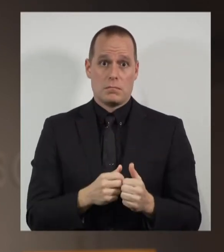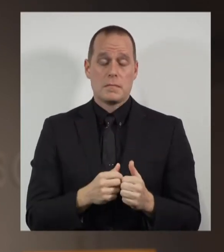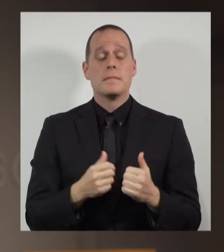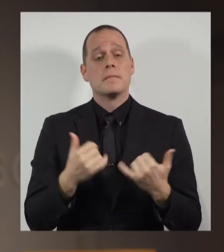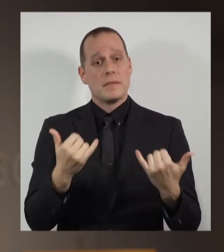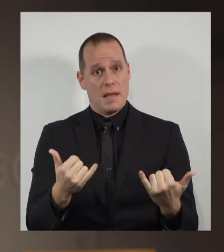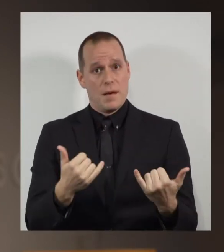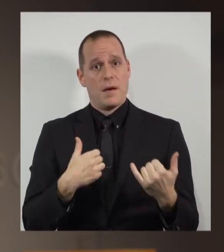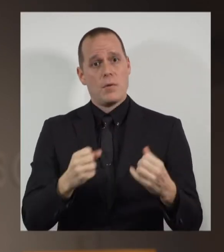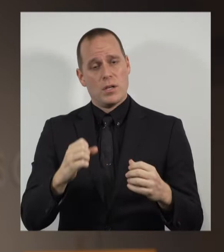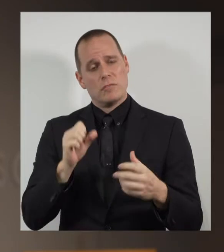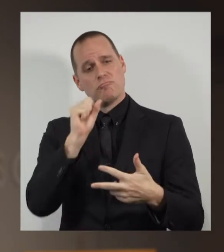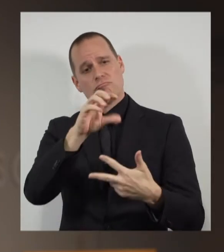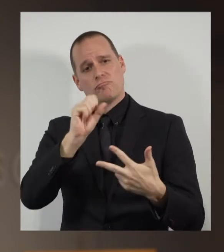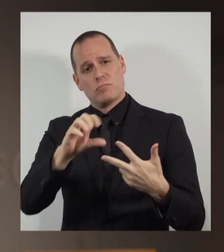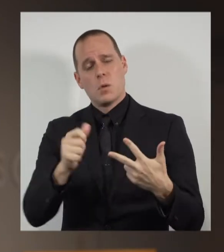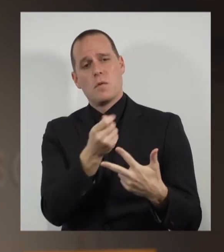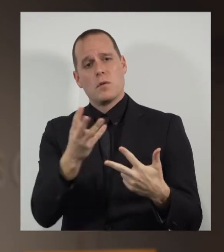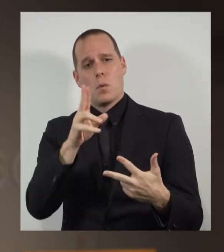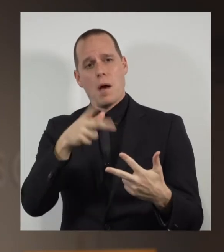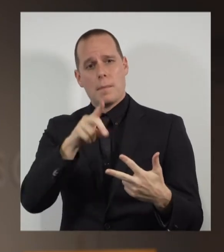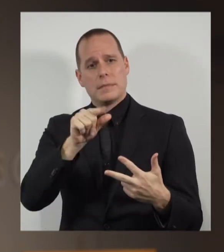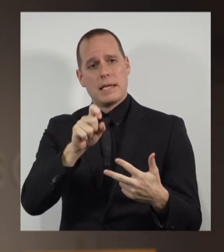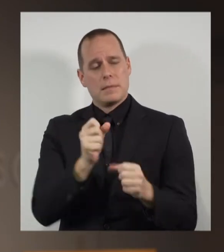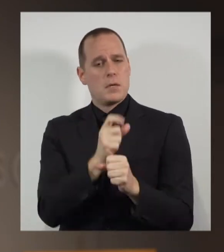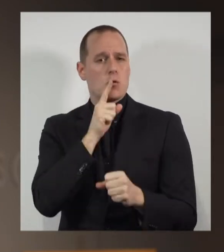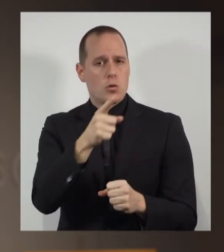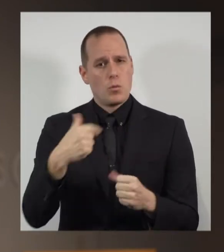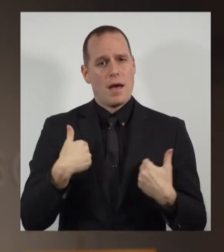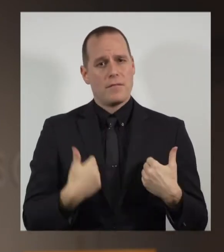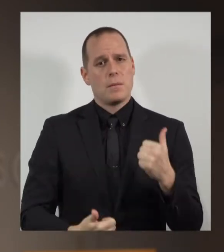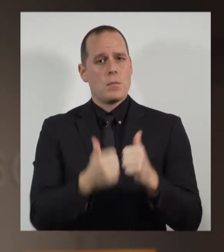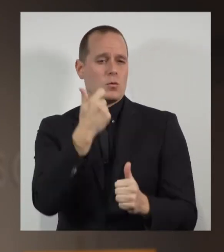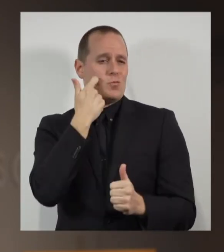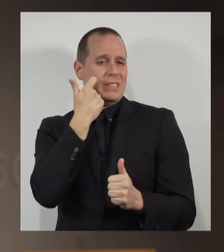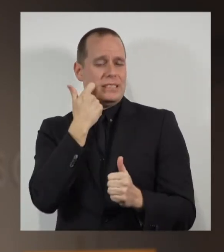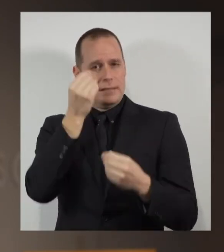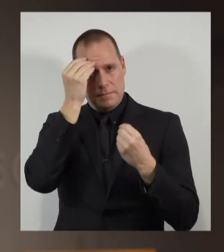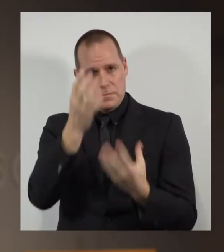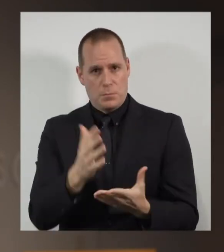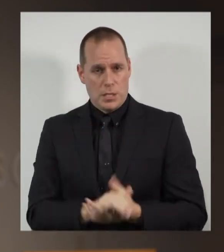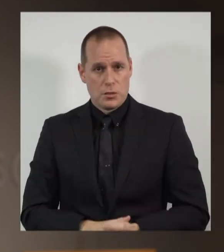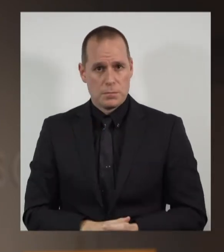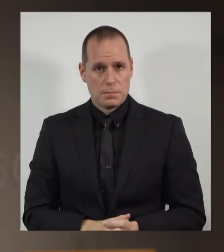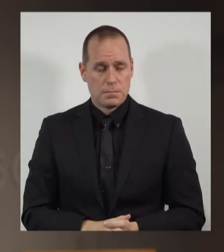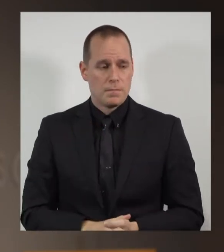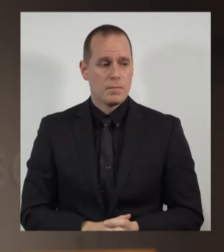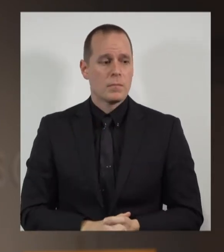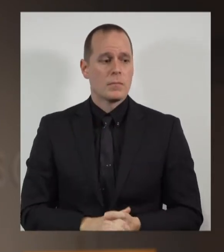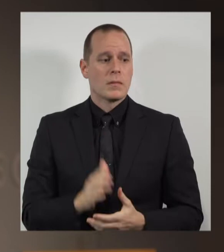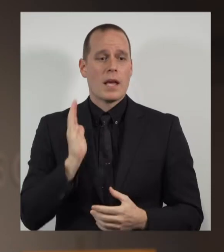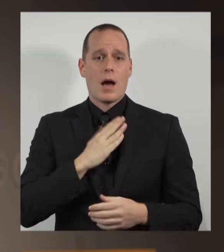With that said, let me dive into a few updates to make sure you have the latest key information.